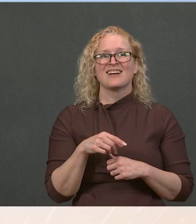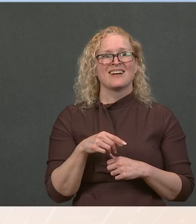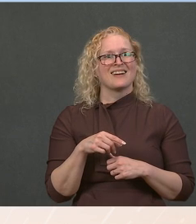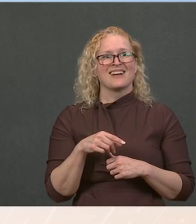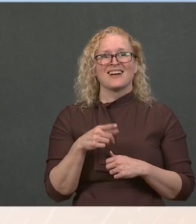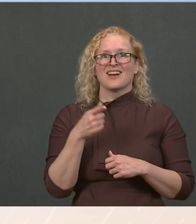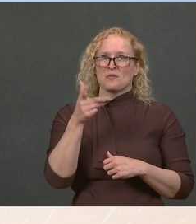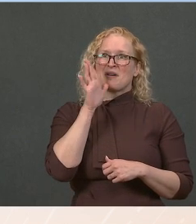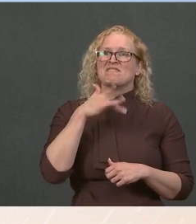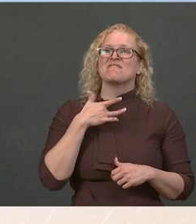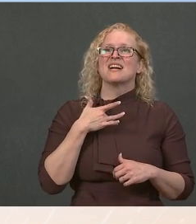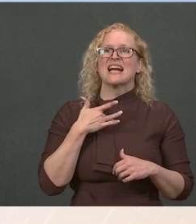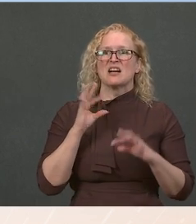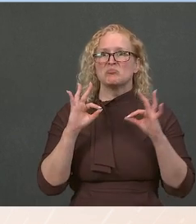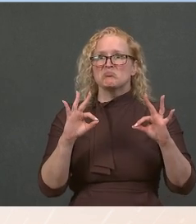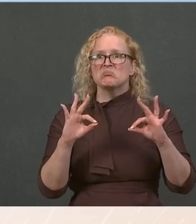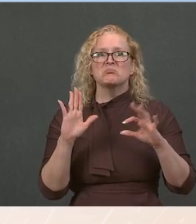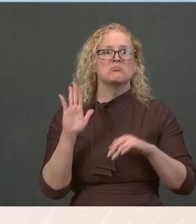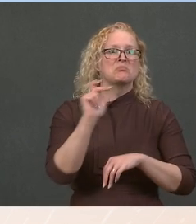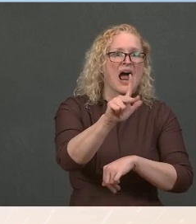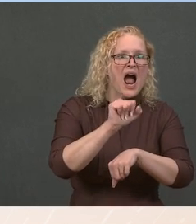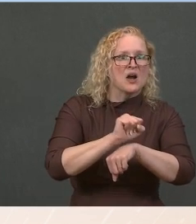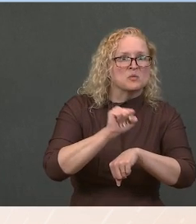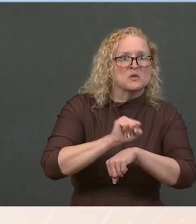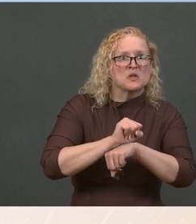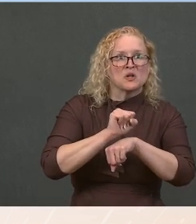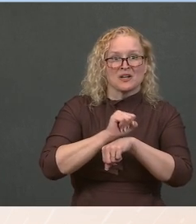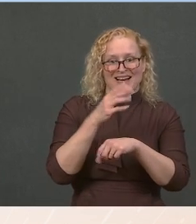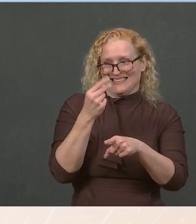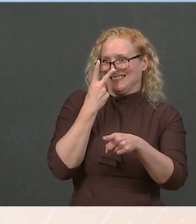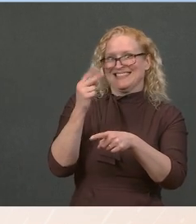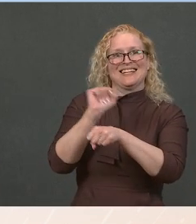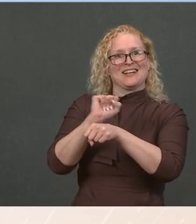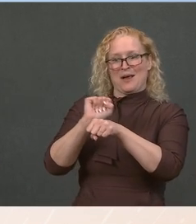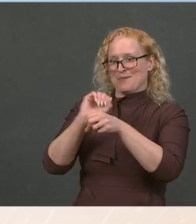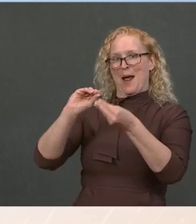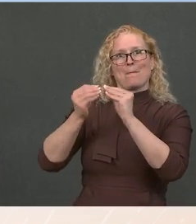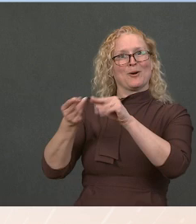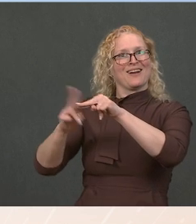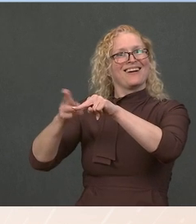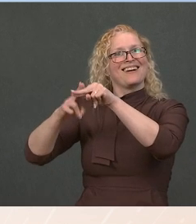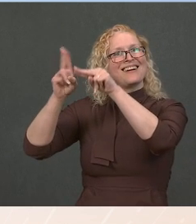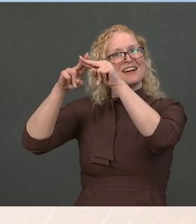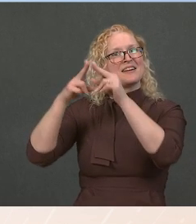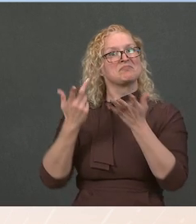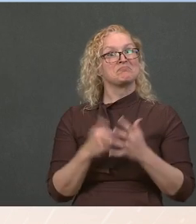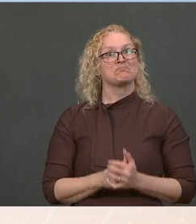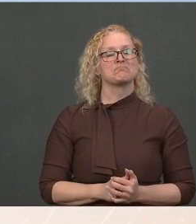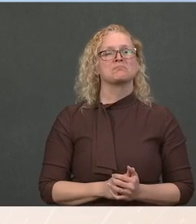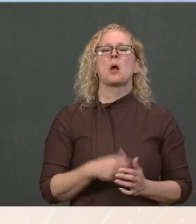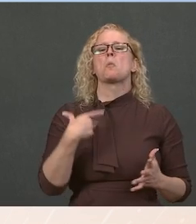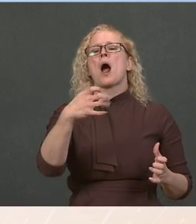That's what we're seeing in these jobs numbers. The Press: Karine, can I follow up on that? The Press: Karine, can I ask you a question on Ethiopia? Ms. Jean-Pierre: Who else here? Go ahead. The Press: Can I ask you a question on Ethiopia?